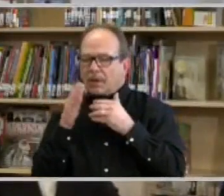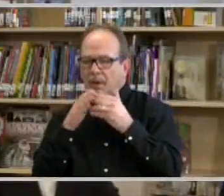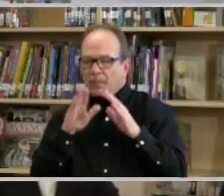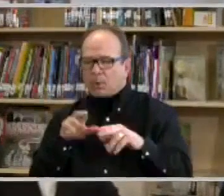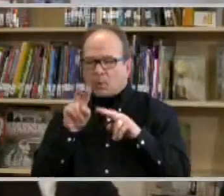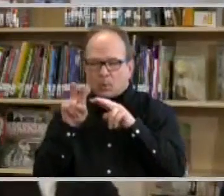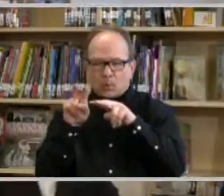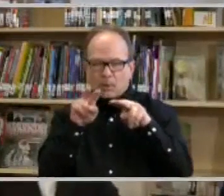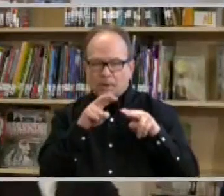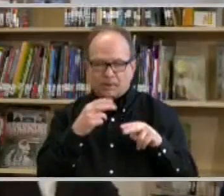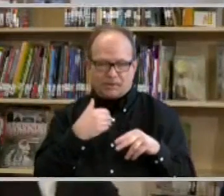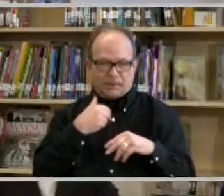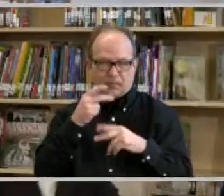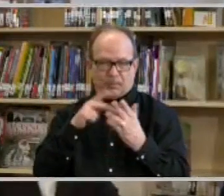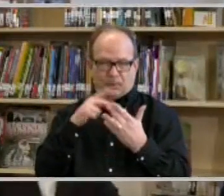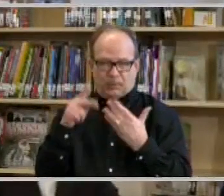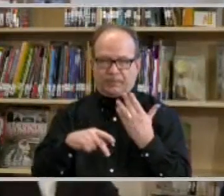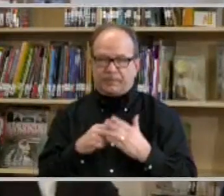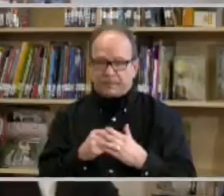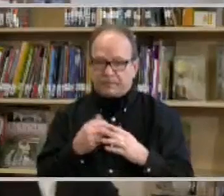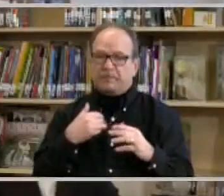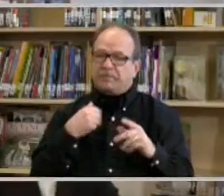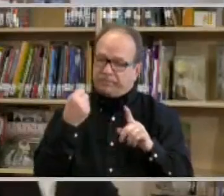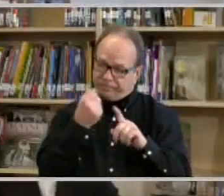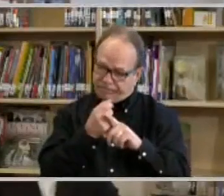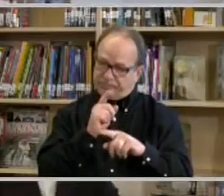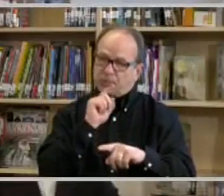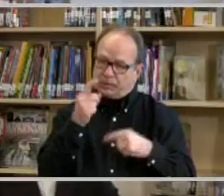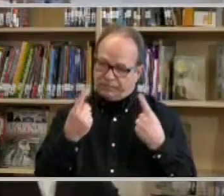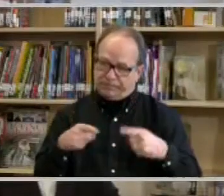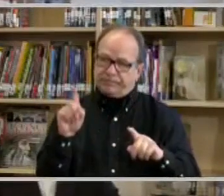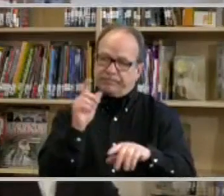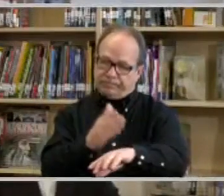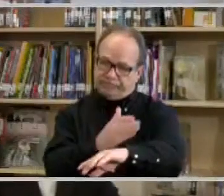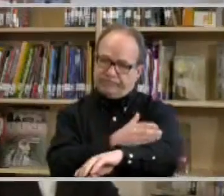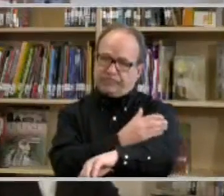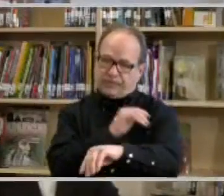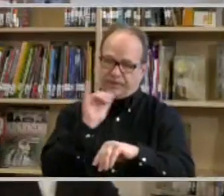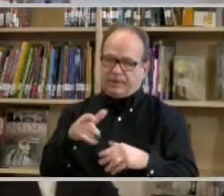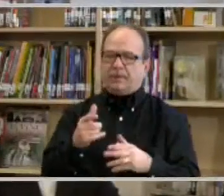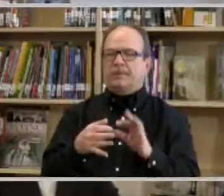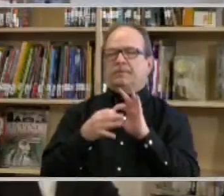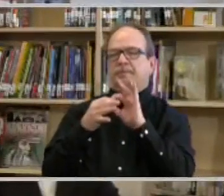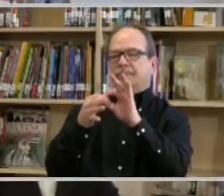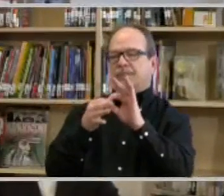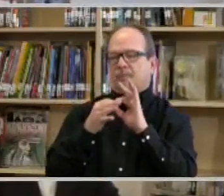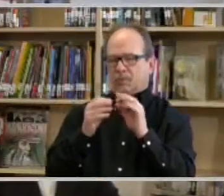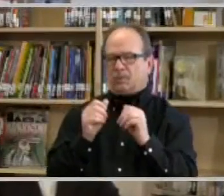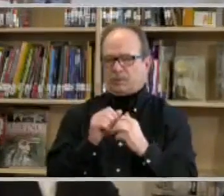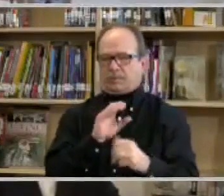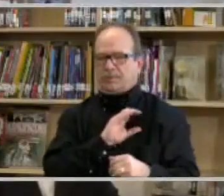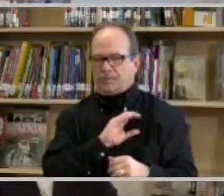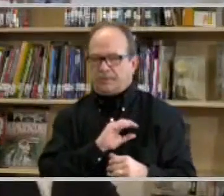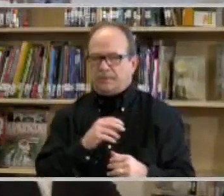NEIGHBORHOOD WATCH HAS HAD A HUGE IMPACT IN THAT THE